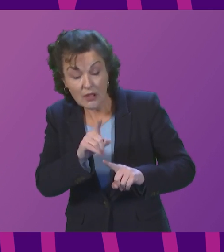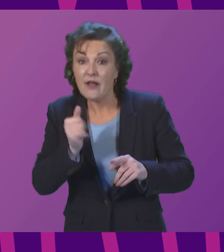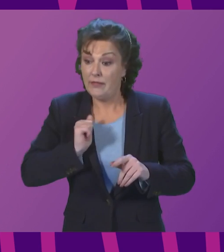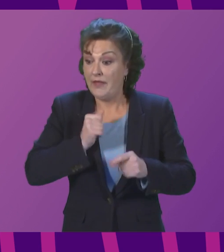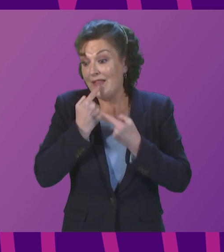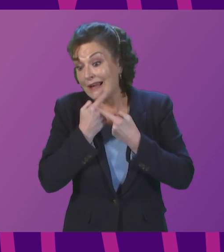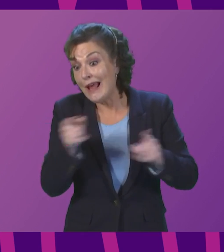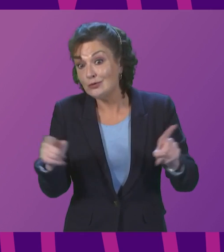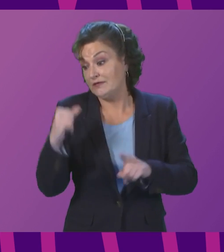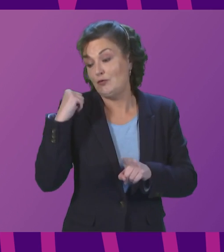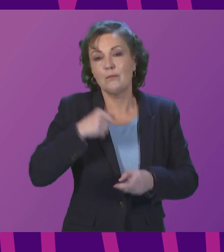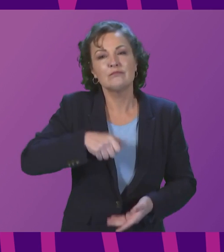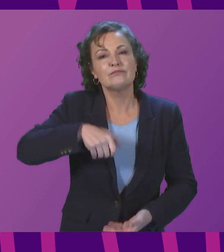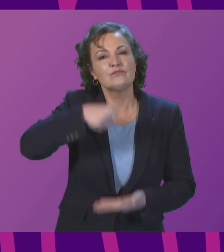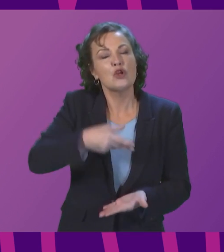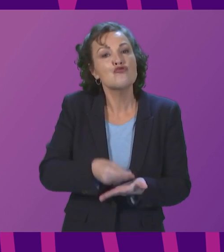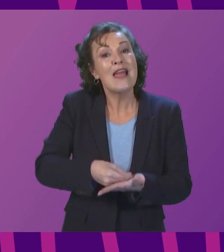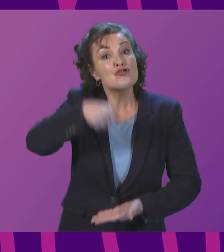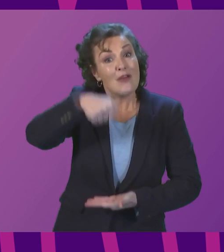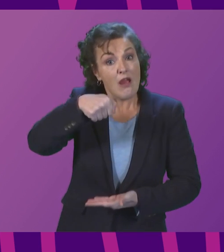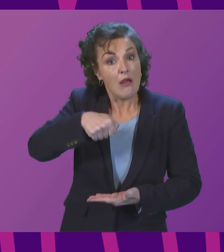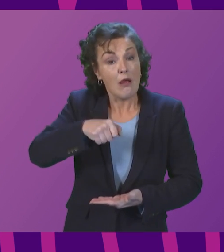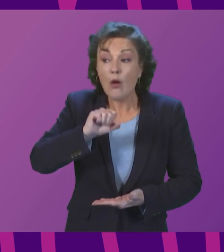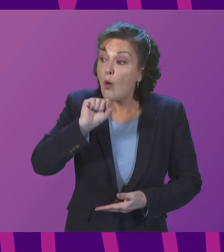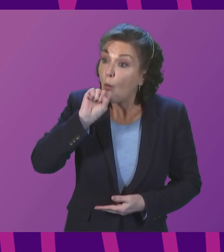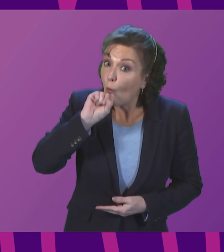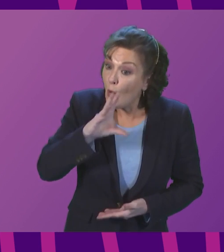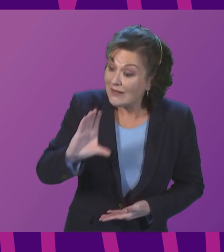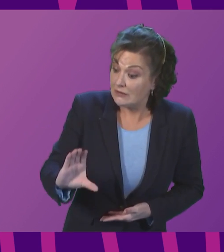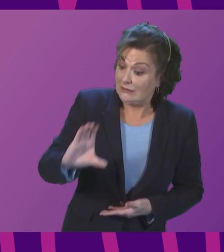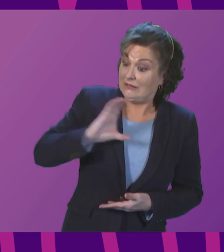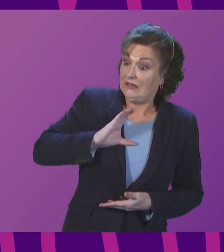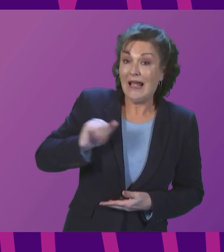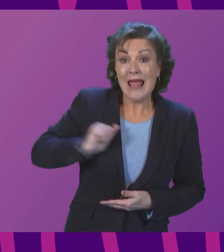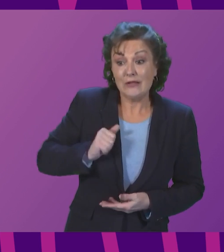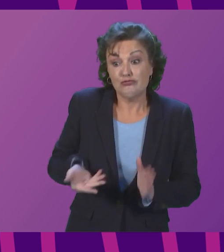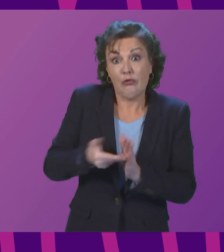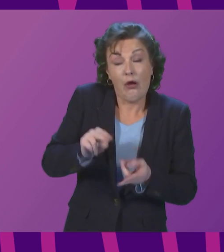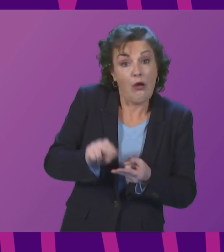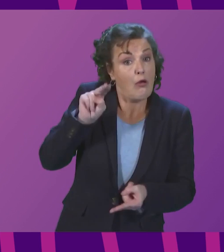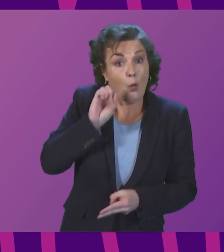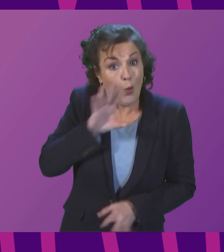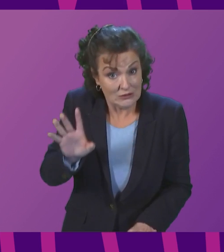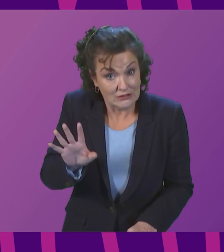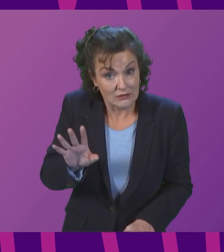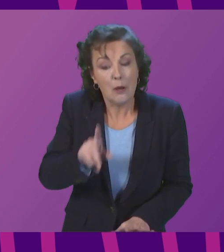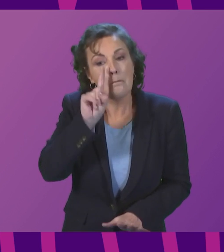from the Chancellor of the Exchequer will not deliver any net increase to what we already expected to have in the Scottish Government’s budget. Despite that situation, the Cabinet Secretary for Finance and the Economy will, this afternoon,